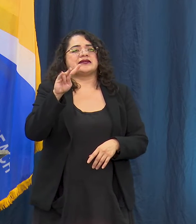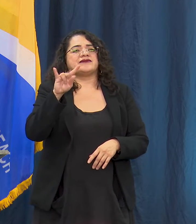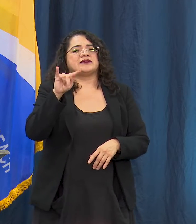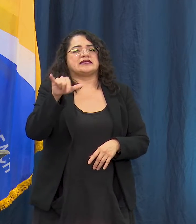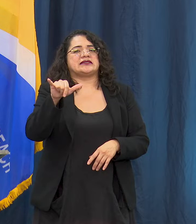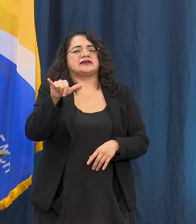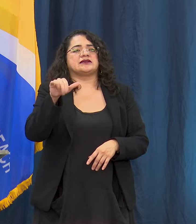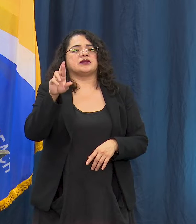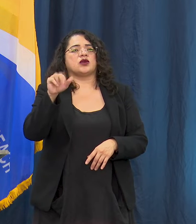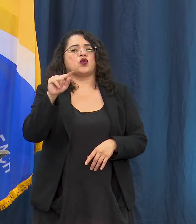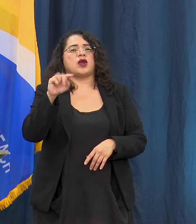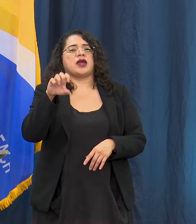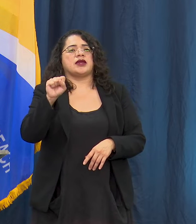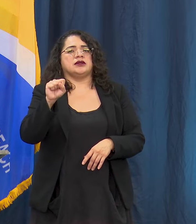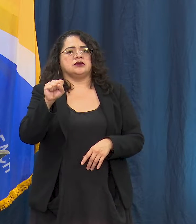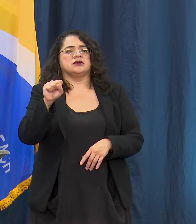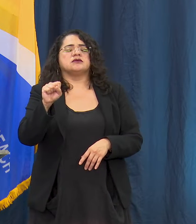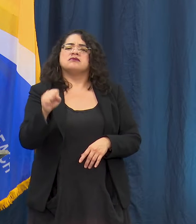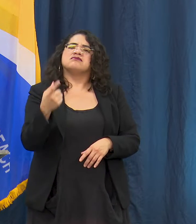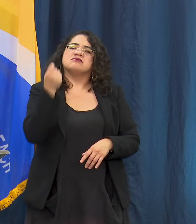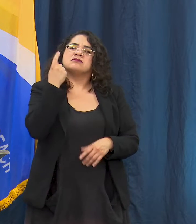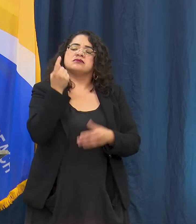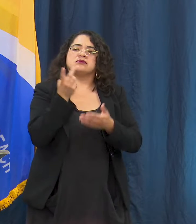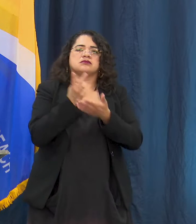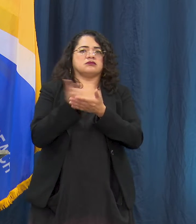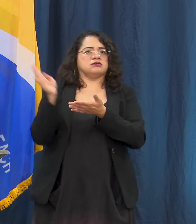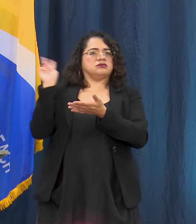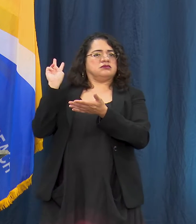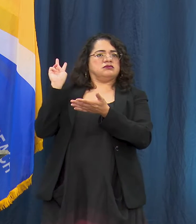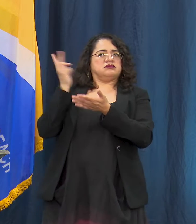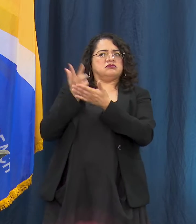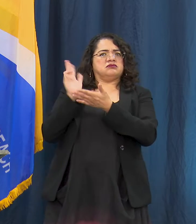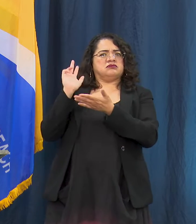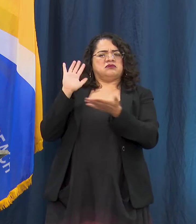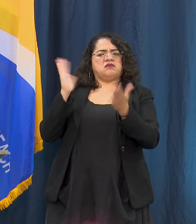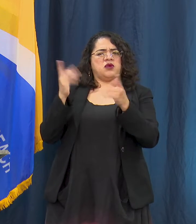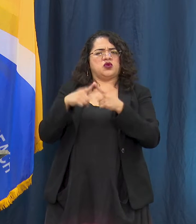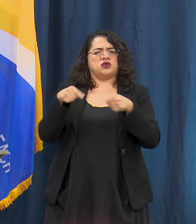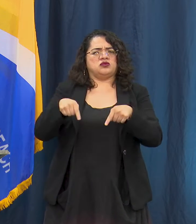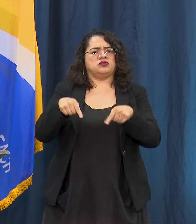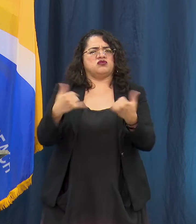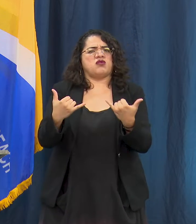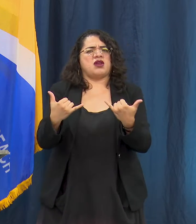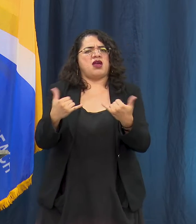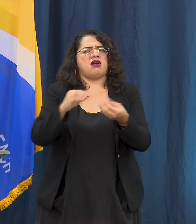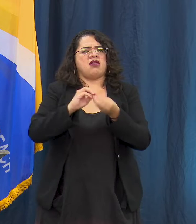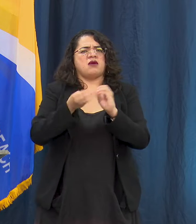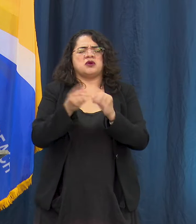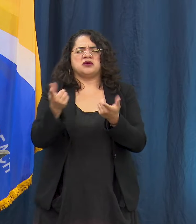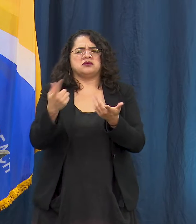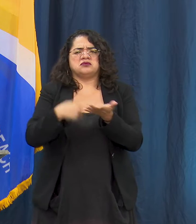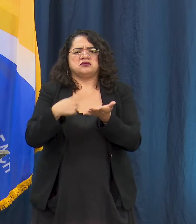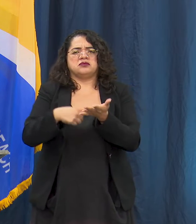rates specifically almost like 2 to 3 weeks ago versus what they are currently right now could you elaborate a little bit on that?